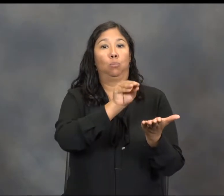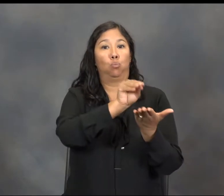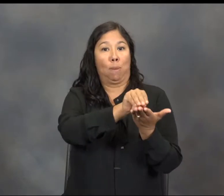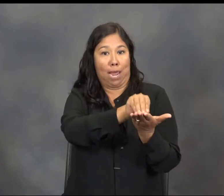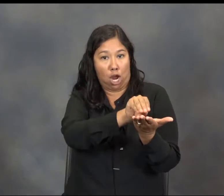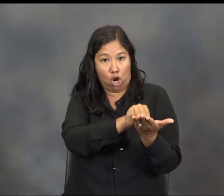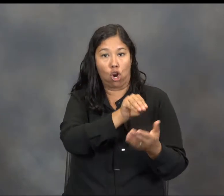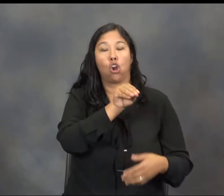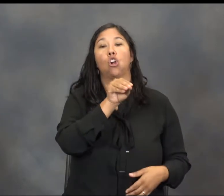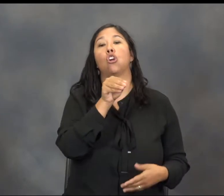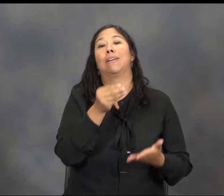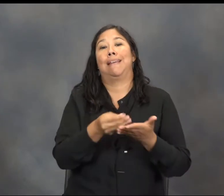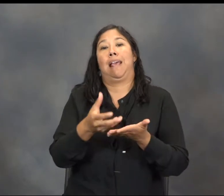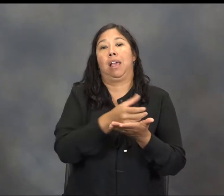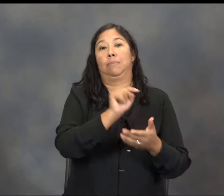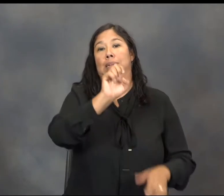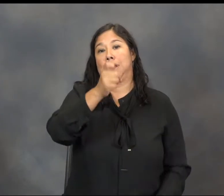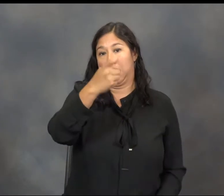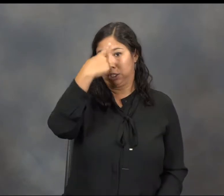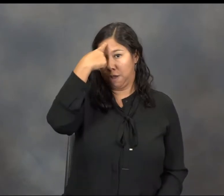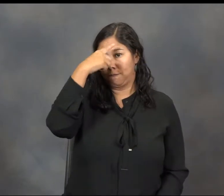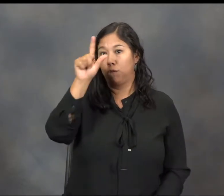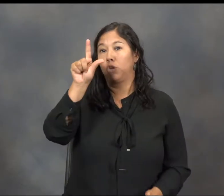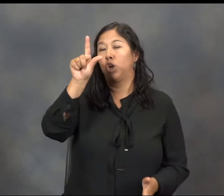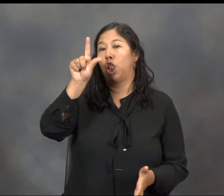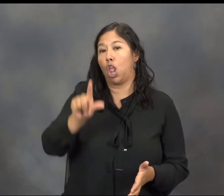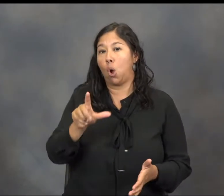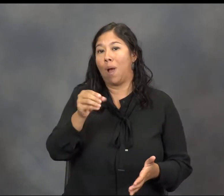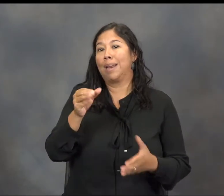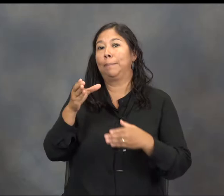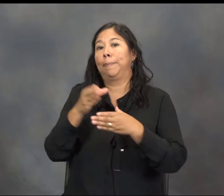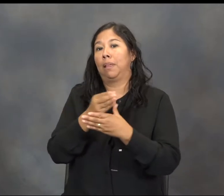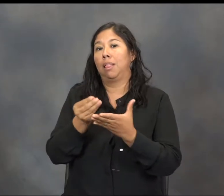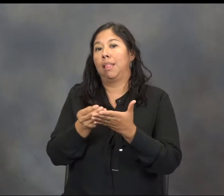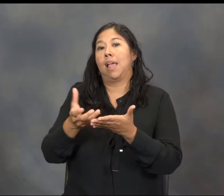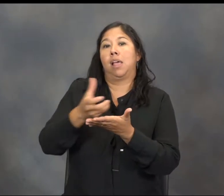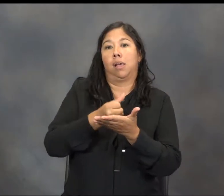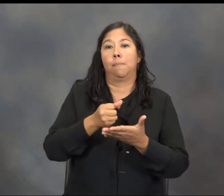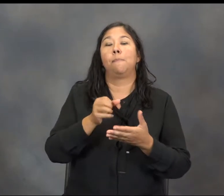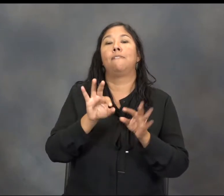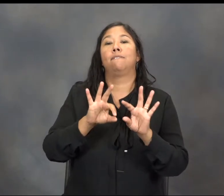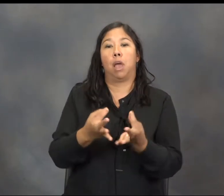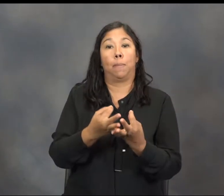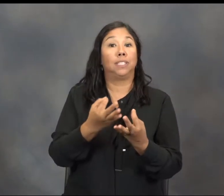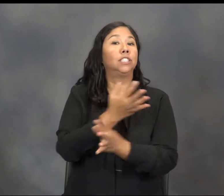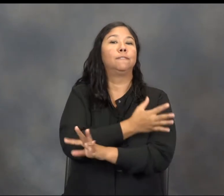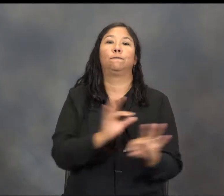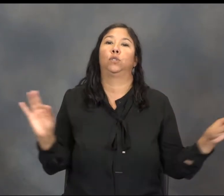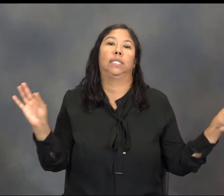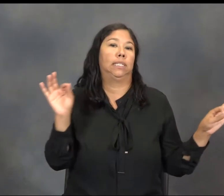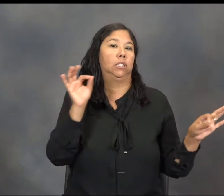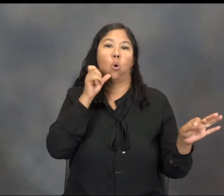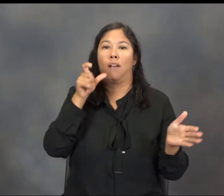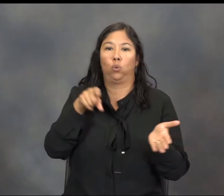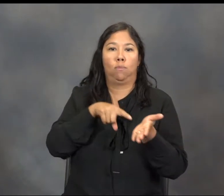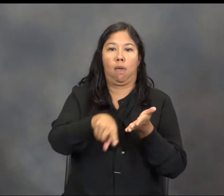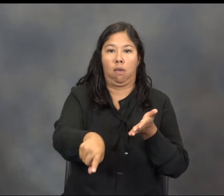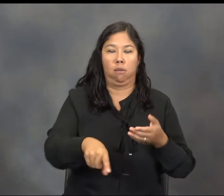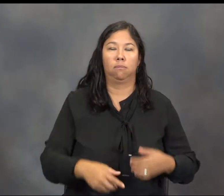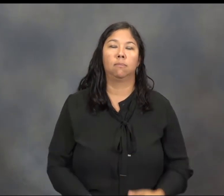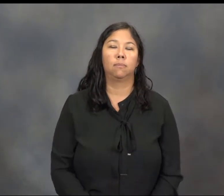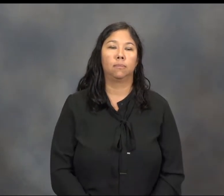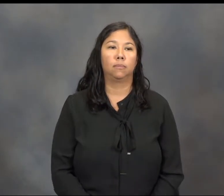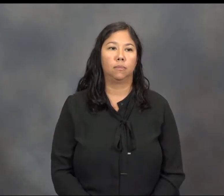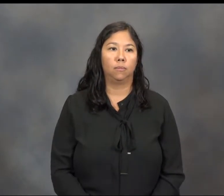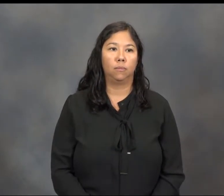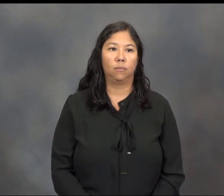for low and middle income families for free.